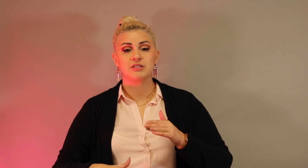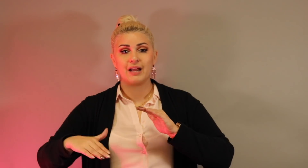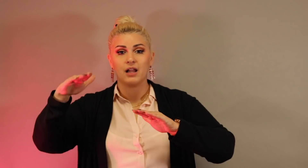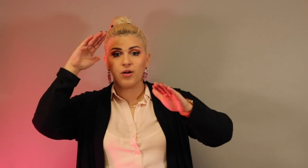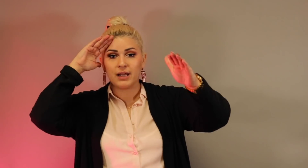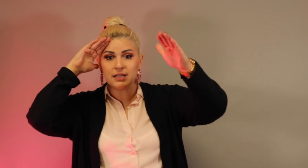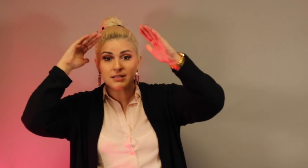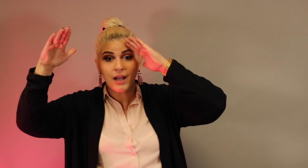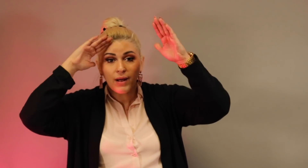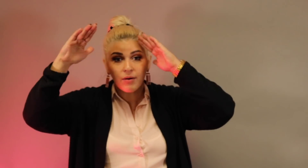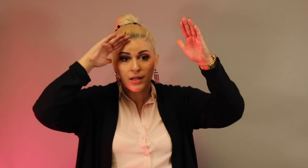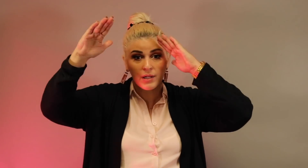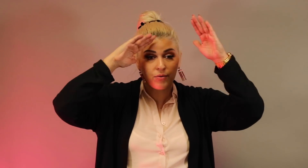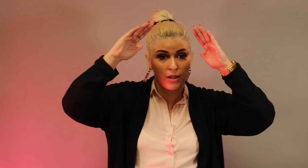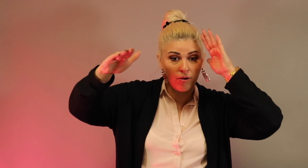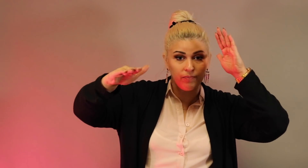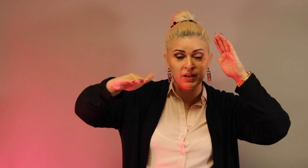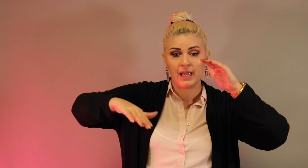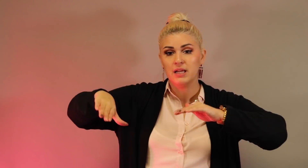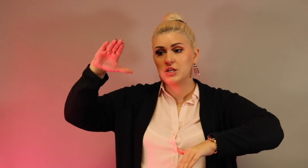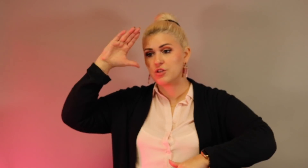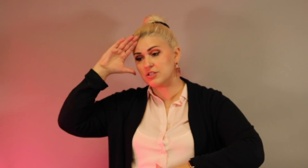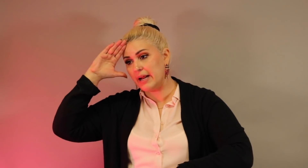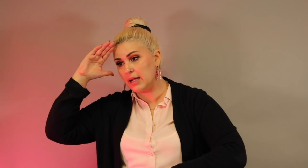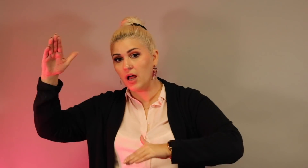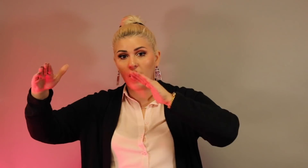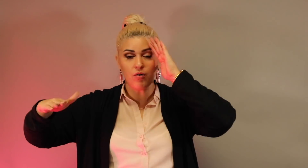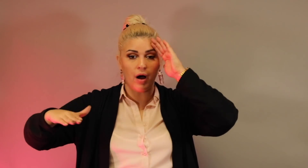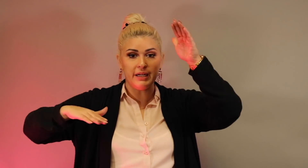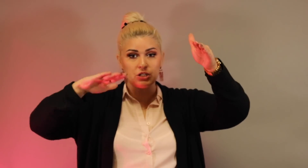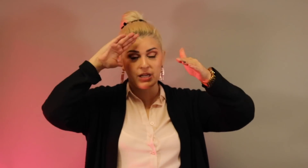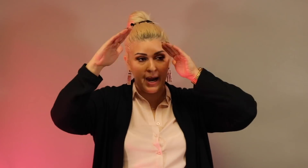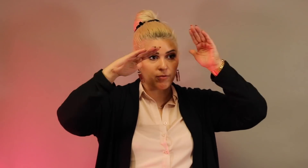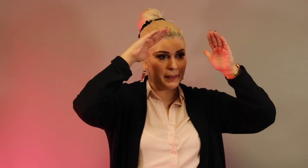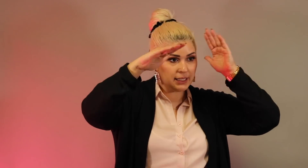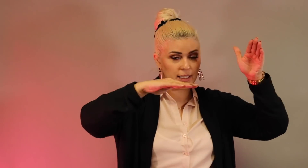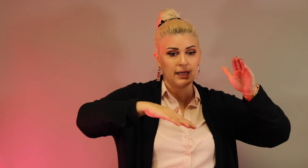they'll sign hello like this, hello, hello, hello, hello. So they're signing hello on each side repeatedly